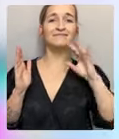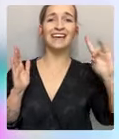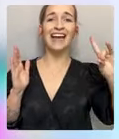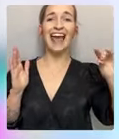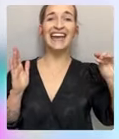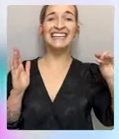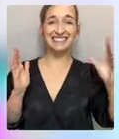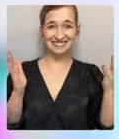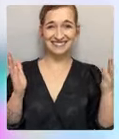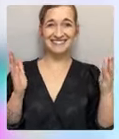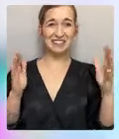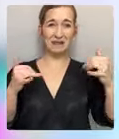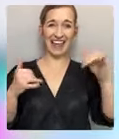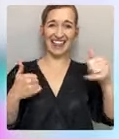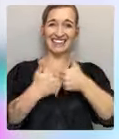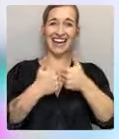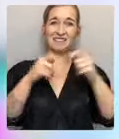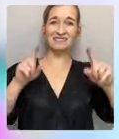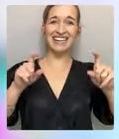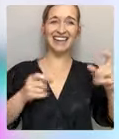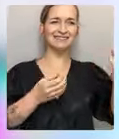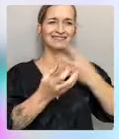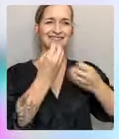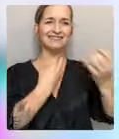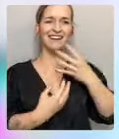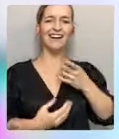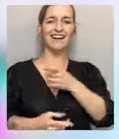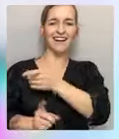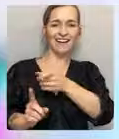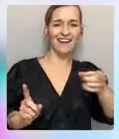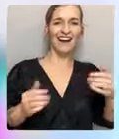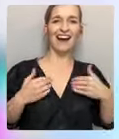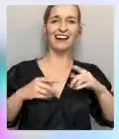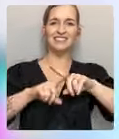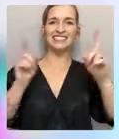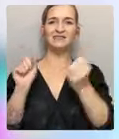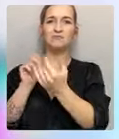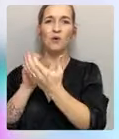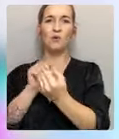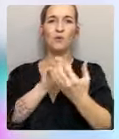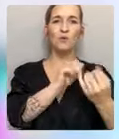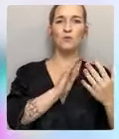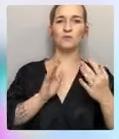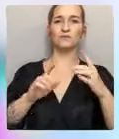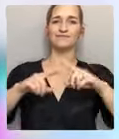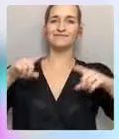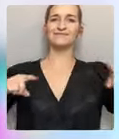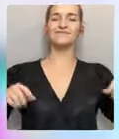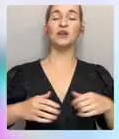all the way up until 80-year-olds playing the game. And even they had a very, very different approach, you know?